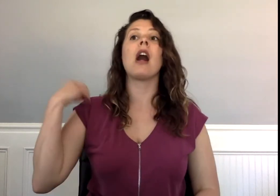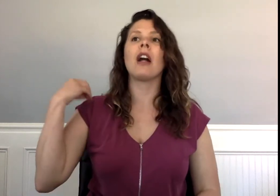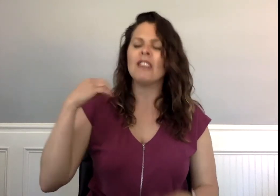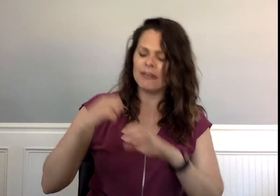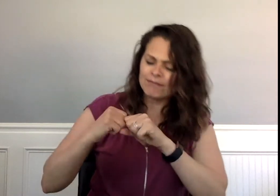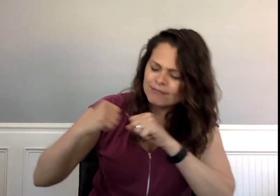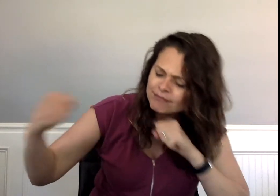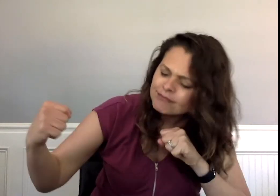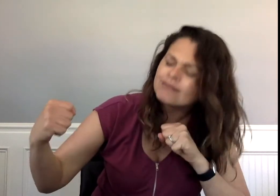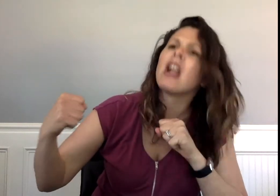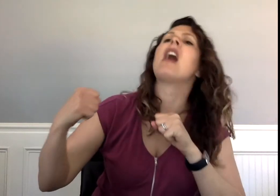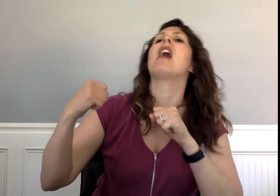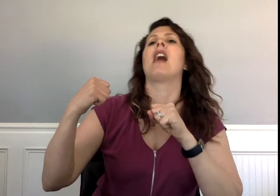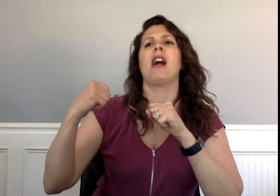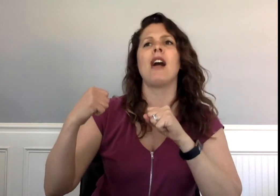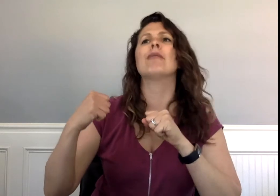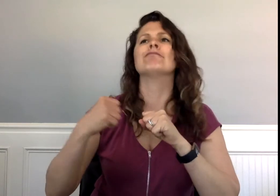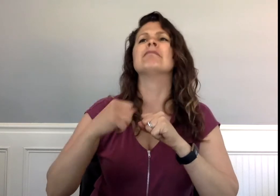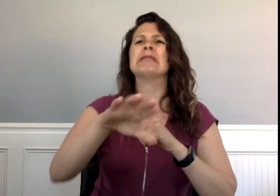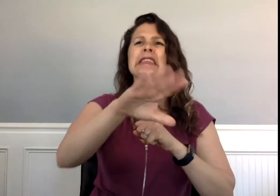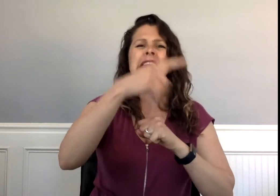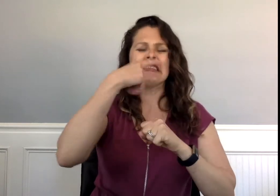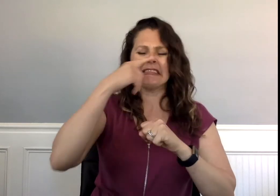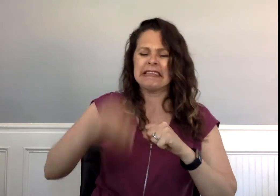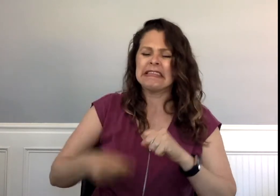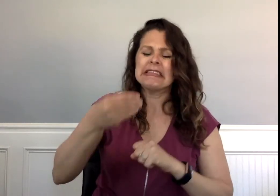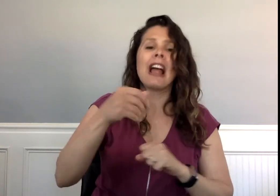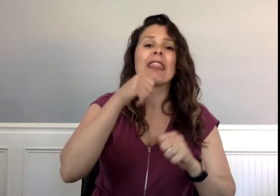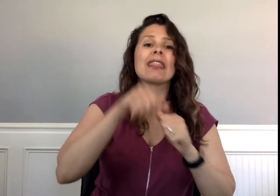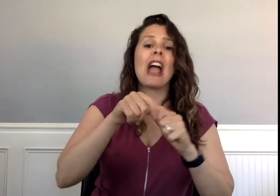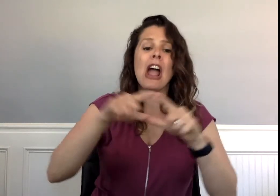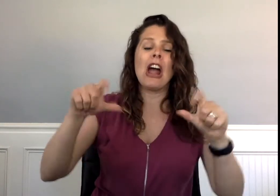Oliver reached into the mailbag and pulled out one letter.